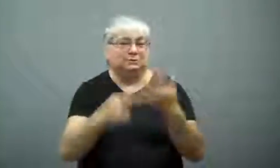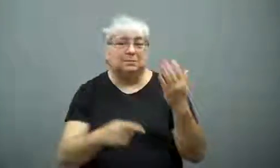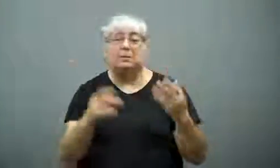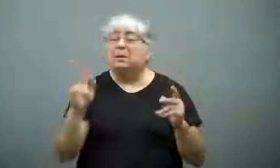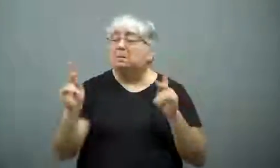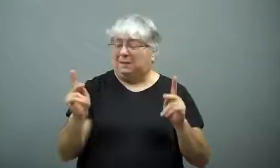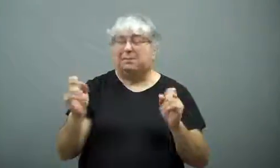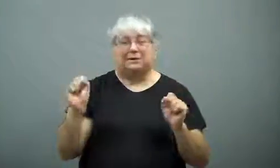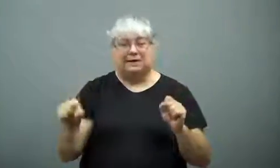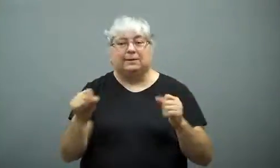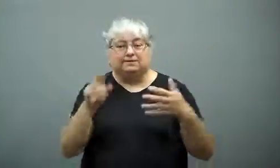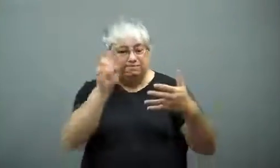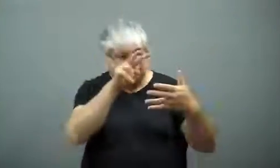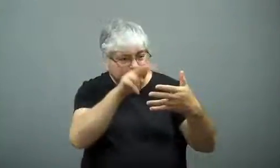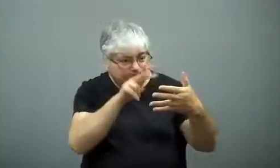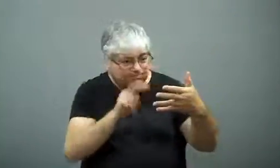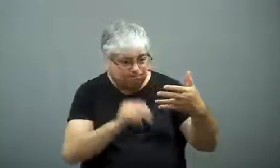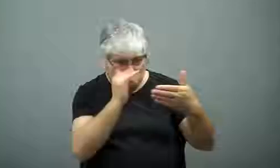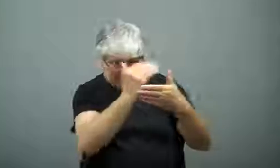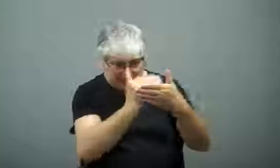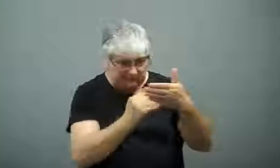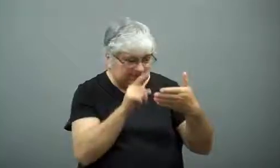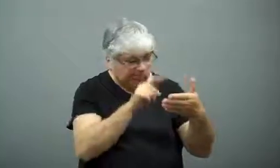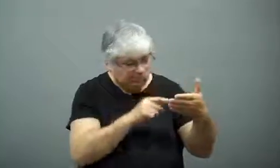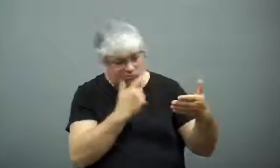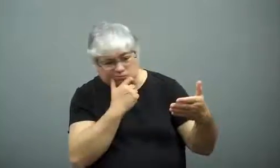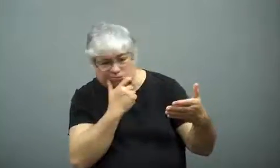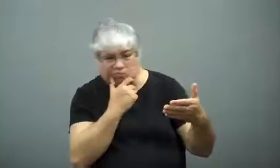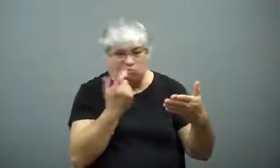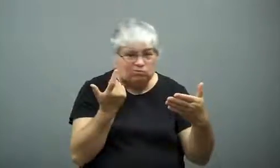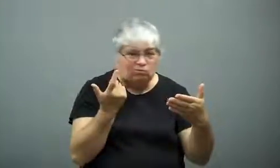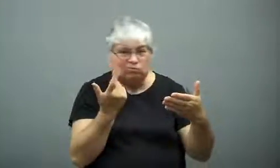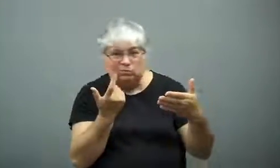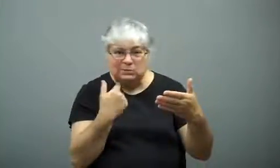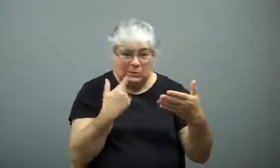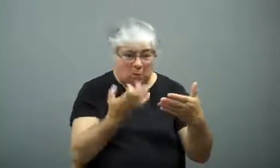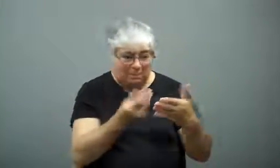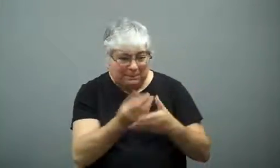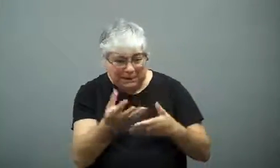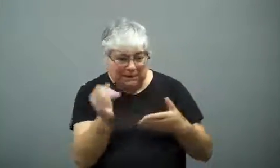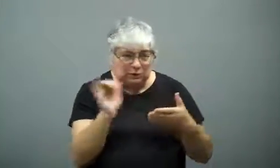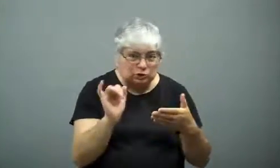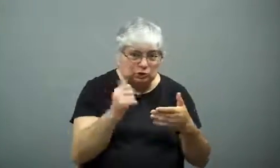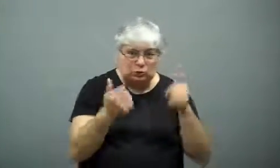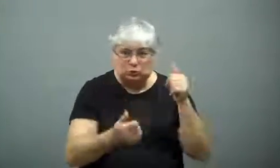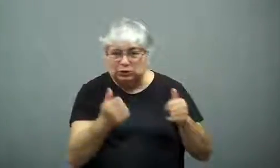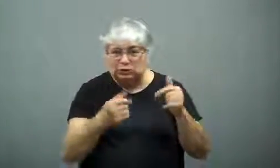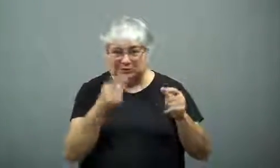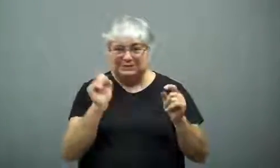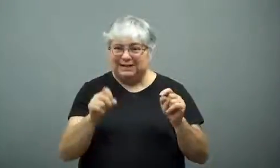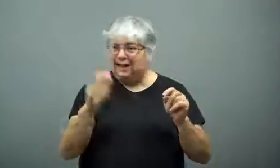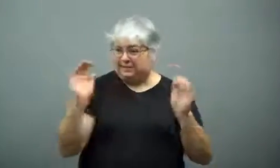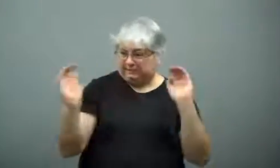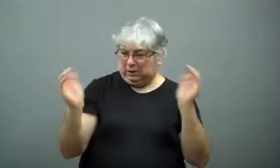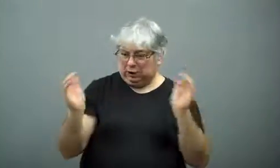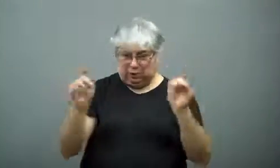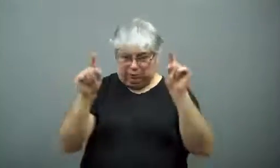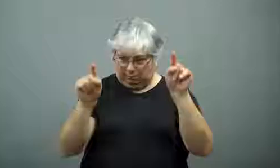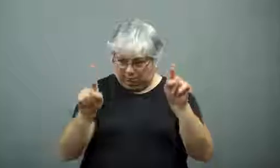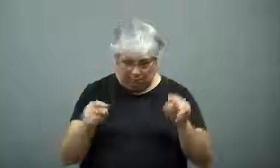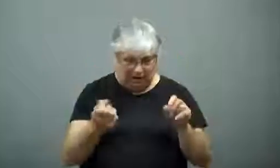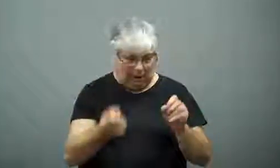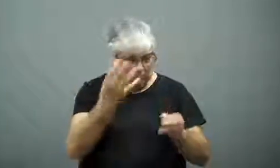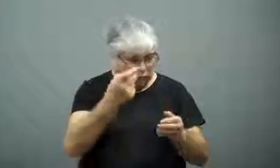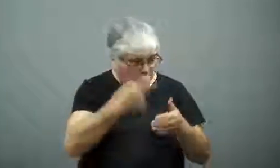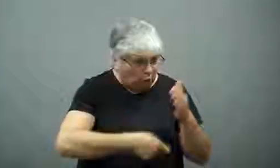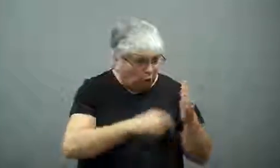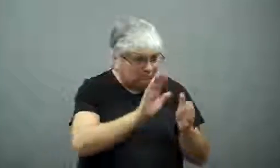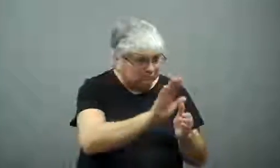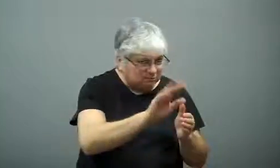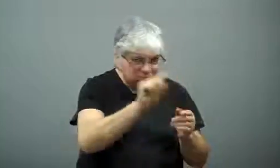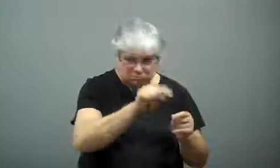People can go through this list and decide which one they want.